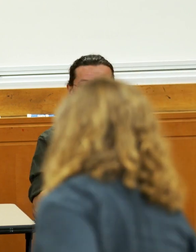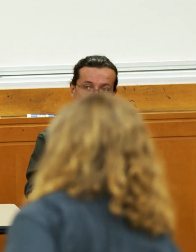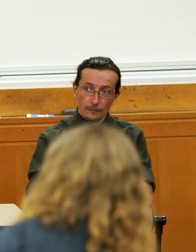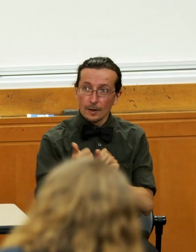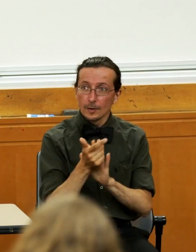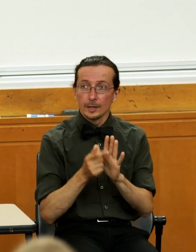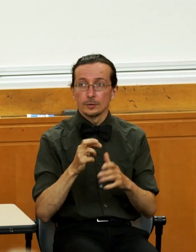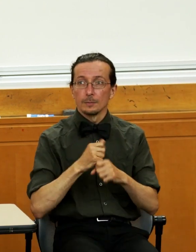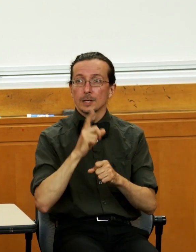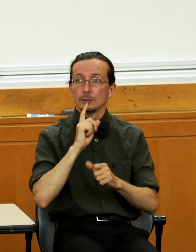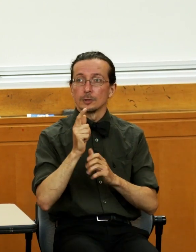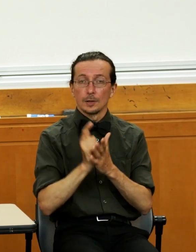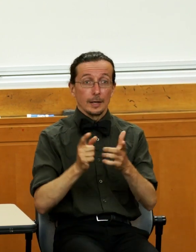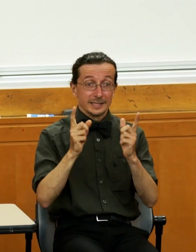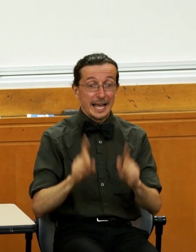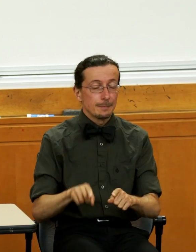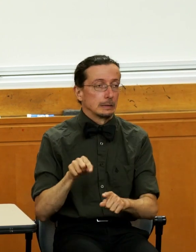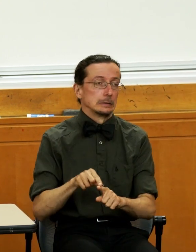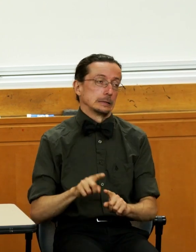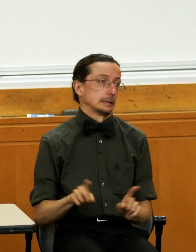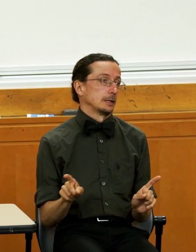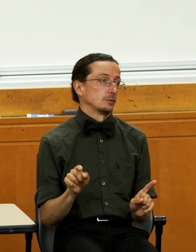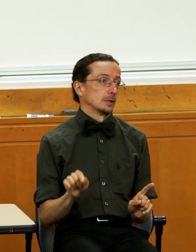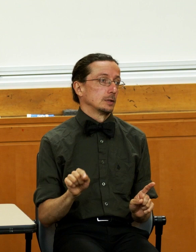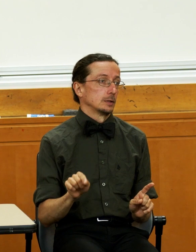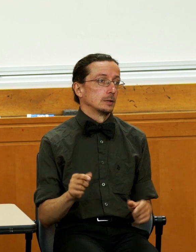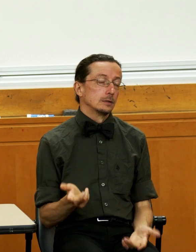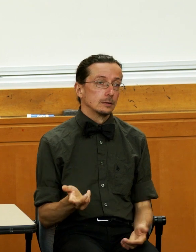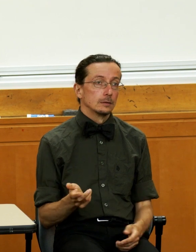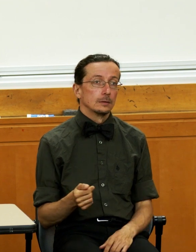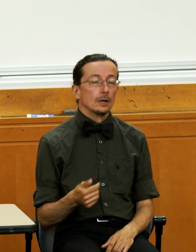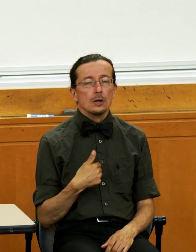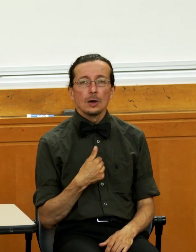are an entirely different apparatus. So, I think that's, you know, I'm not so much concerned with